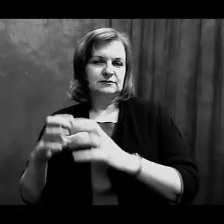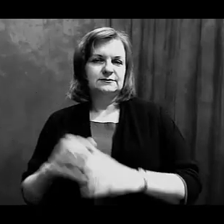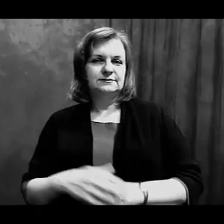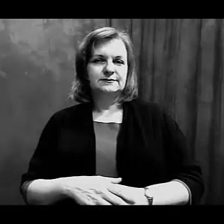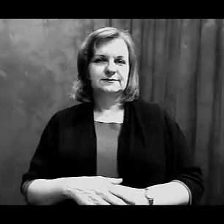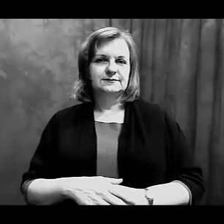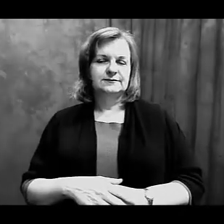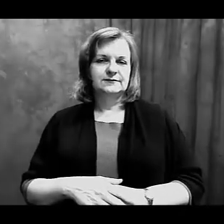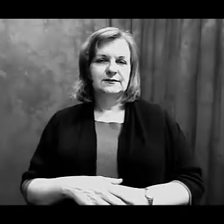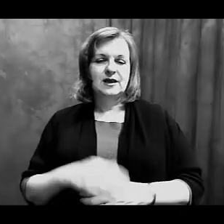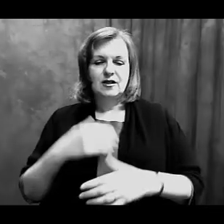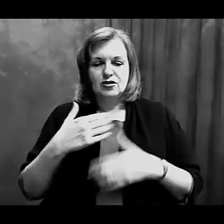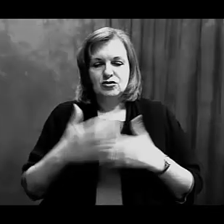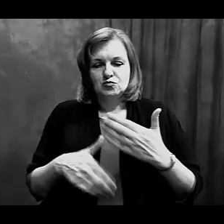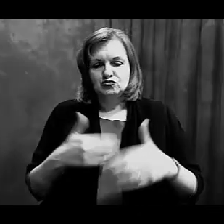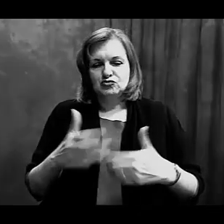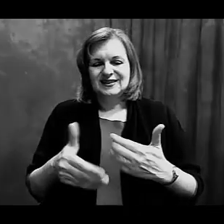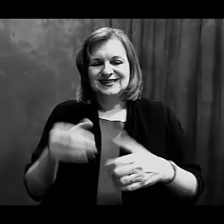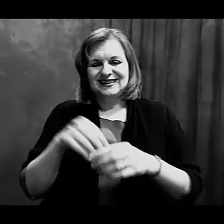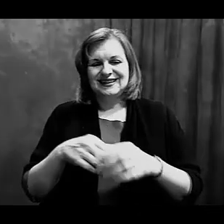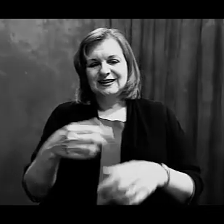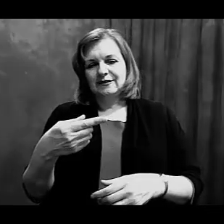part of it all occurs because